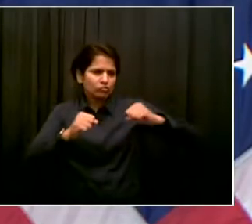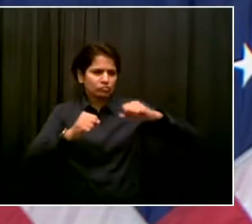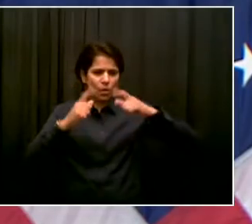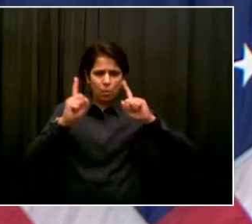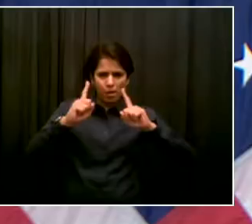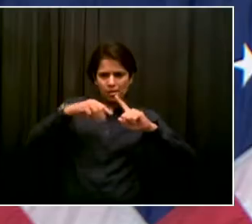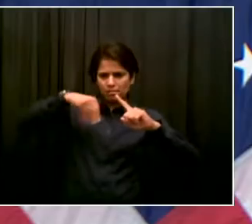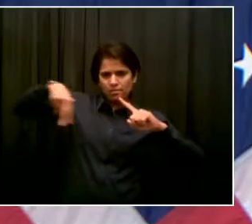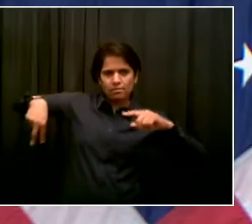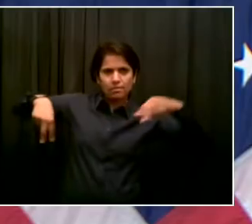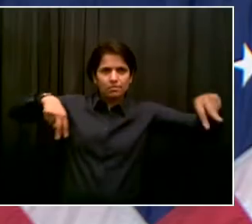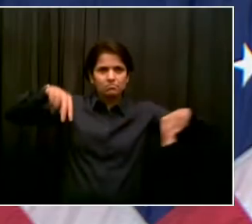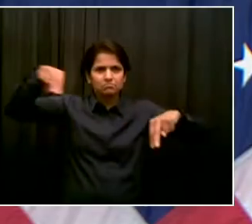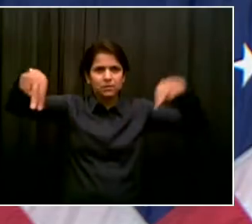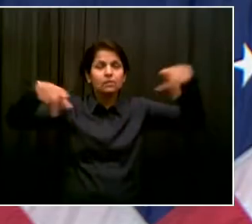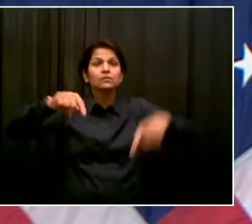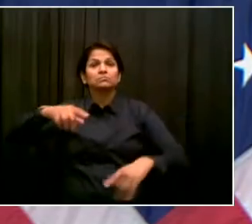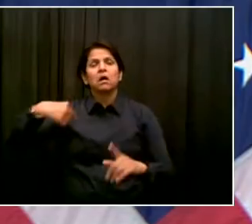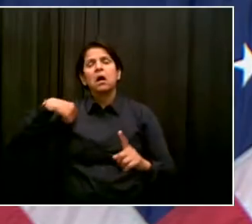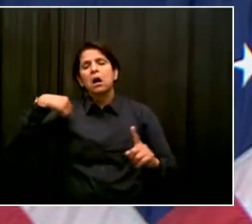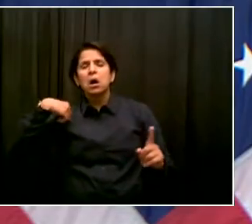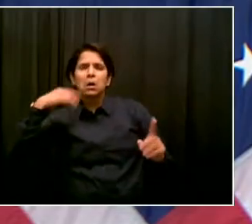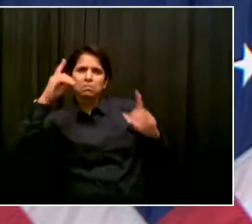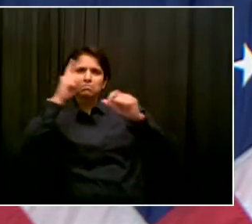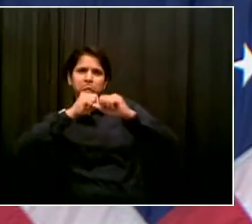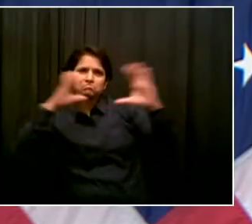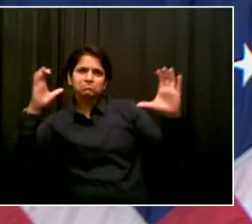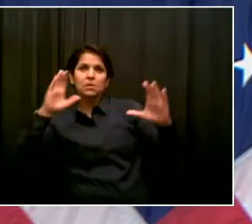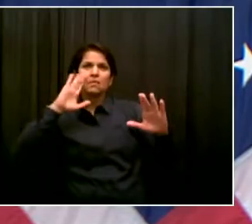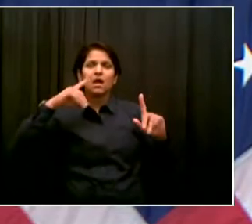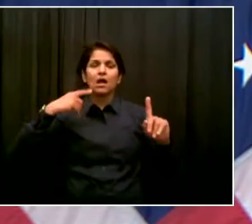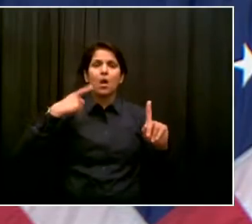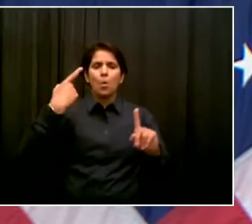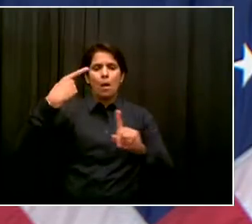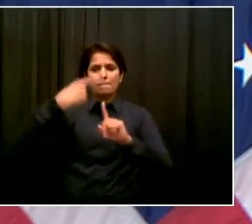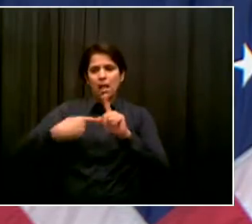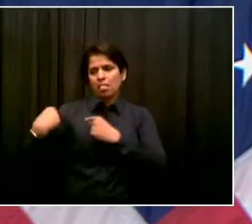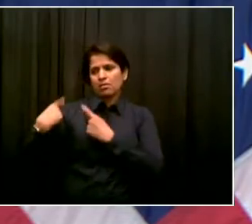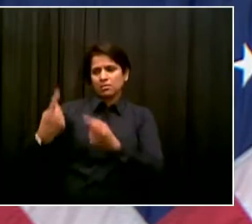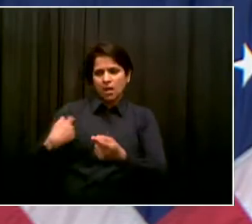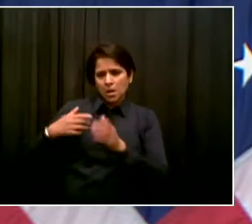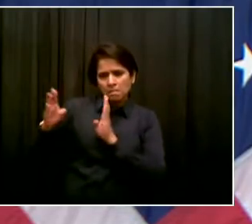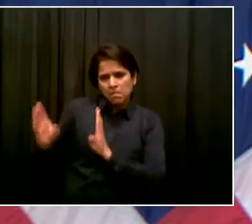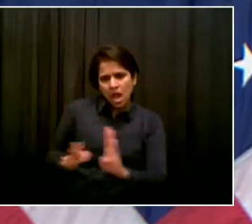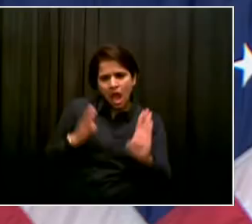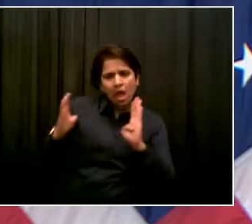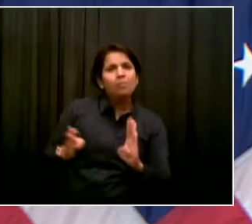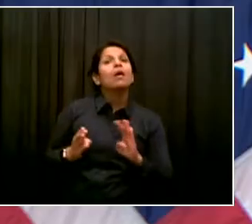SO WE'VE BEEN PREPARING FOR IF THERE'S GOING TO BE CONCERN